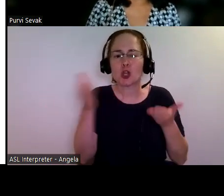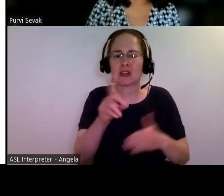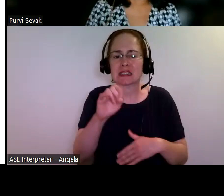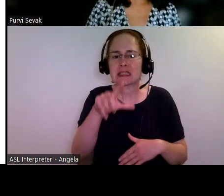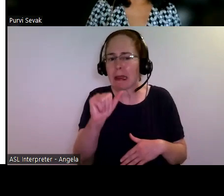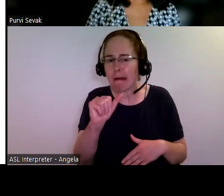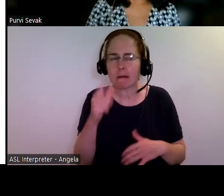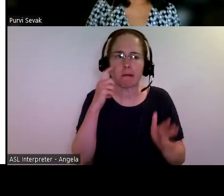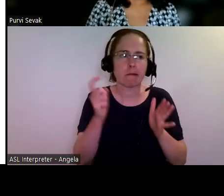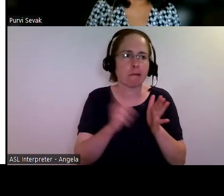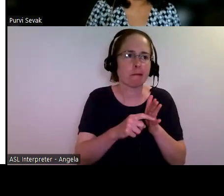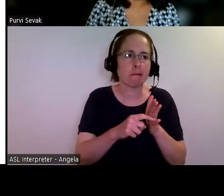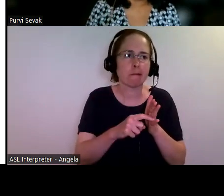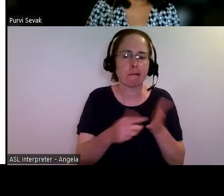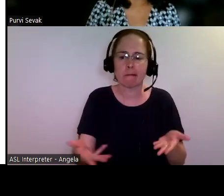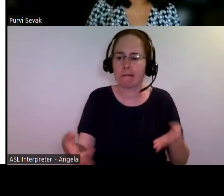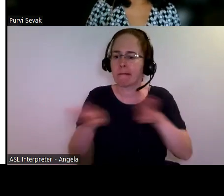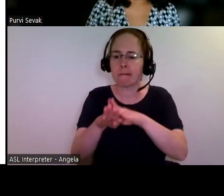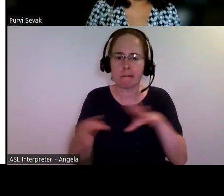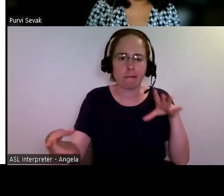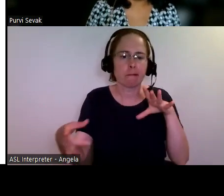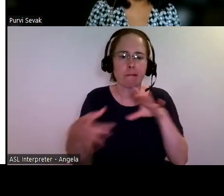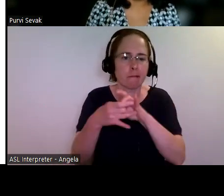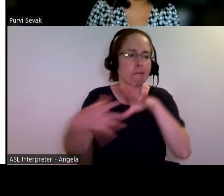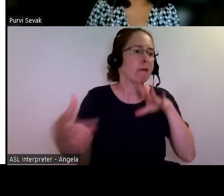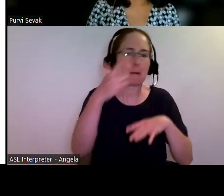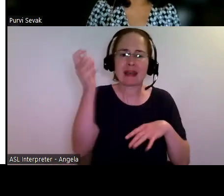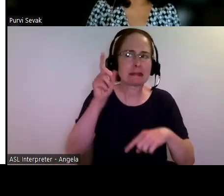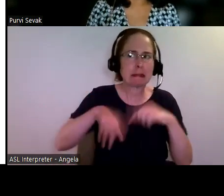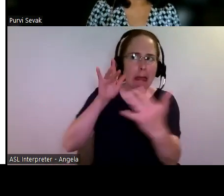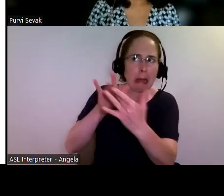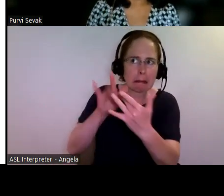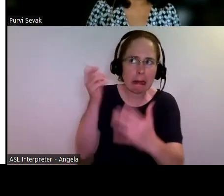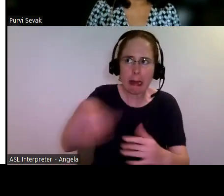you know, inability to contact, no longer interested in services. And so, we were really